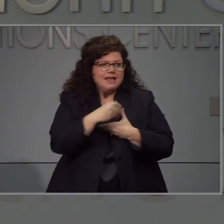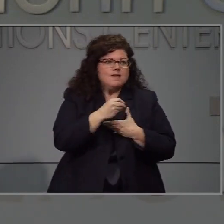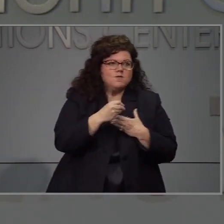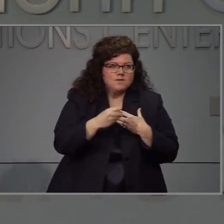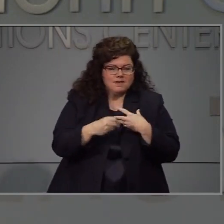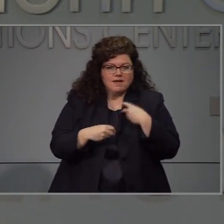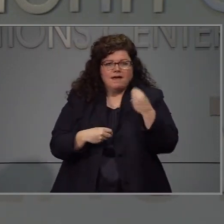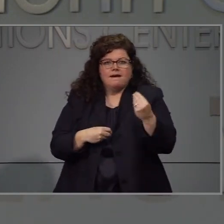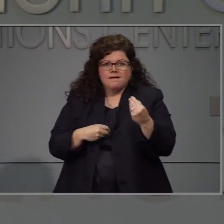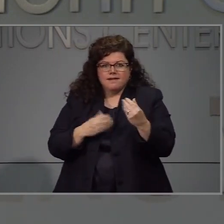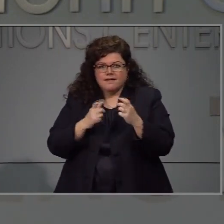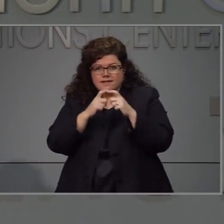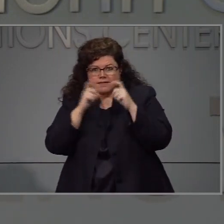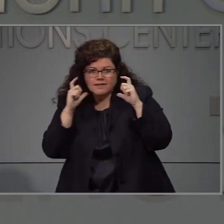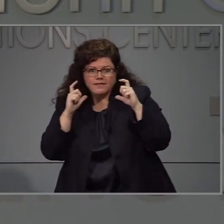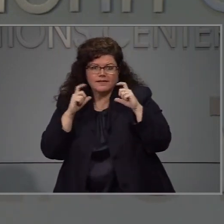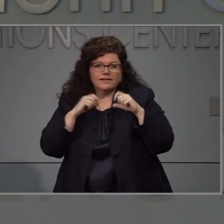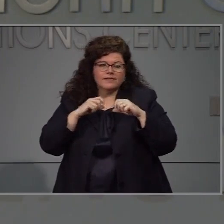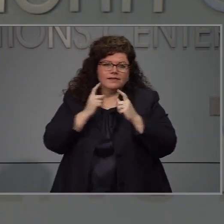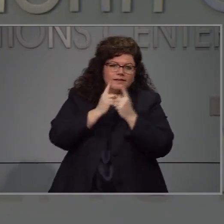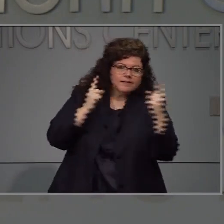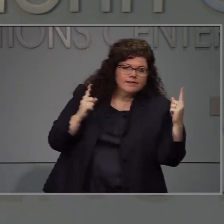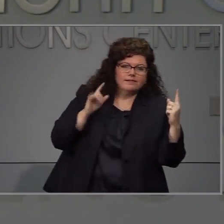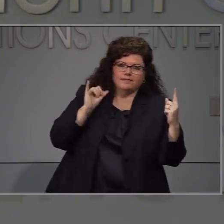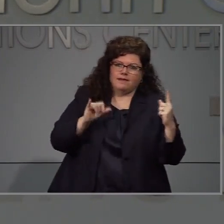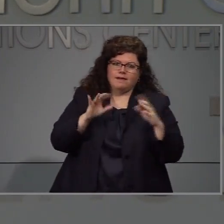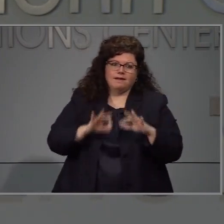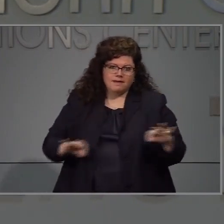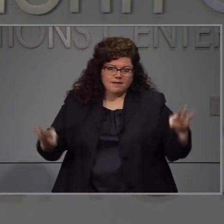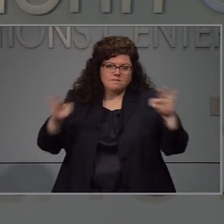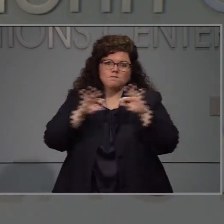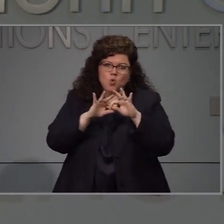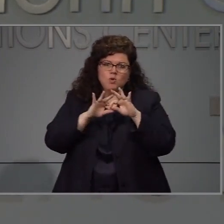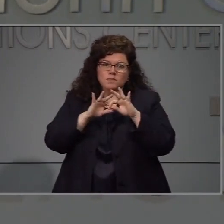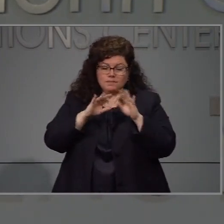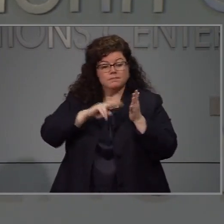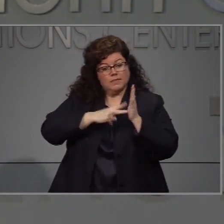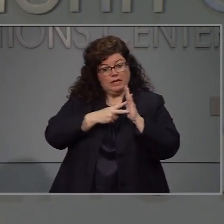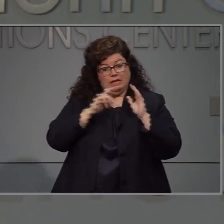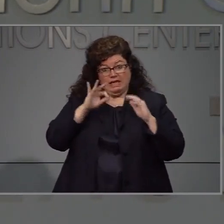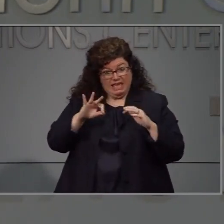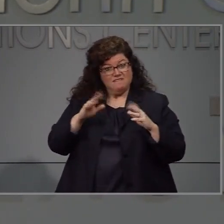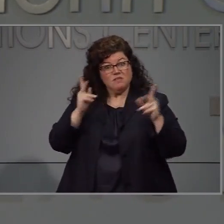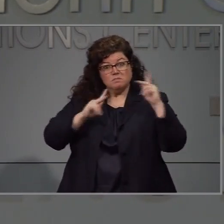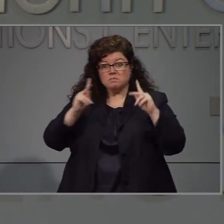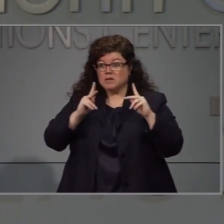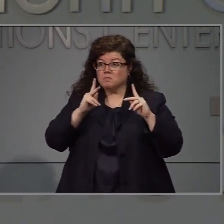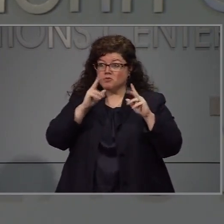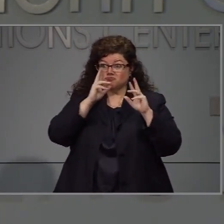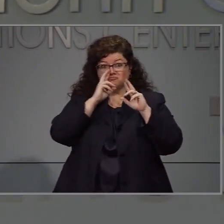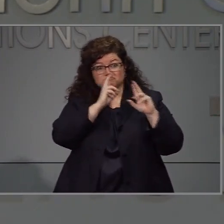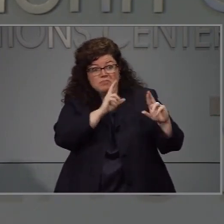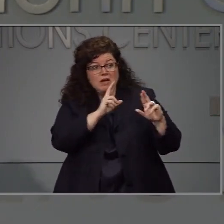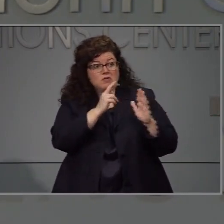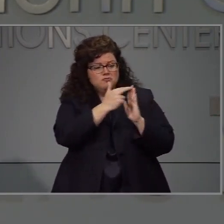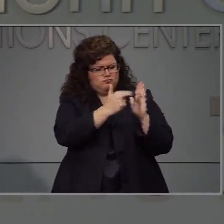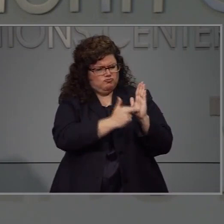BUT WE WANT PEOPLE TO REMEMBER THAT YOU DO NEED TO PROTECT YOURSELF AND OTHERS IN NEED TO BE CAREFUL ABOUT WHAT YOU DO. AND I THINK NORTH CAROLINIANS ALL PULLING TOGETHER WE CAN